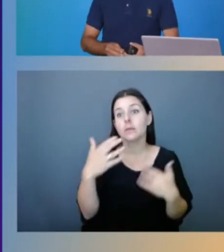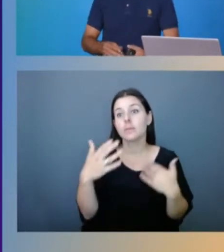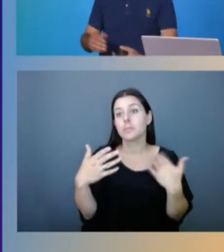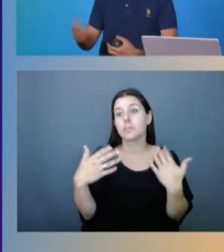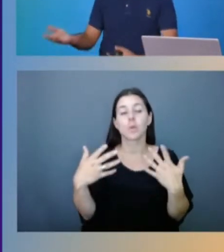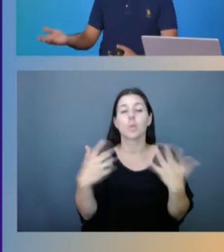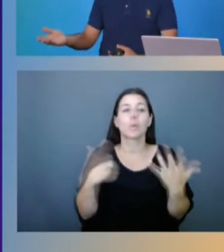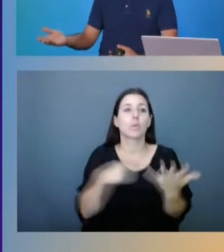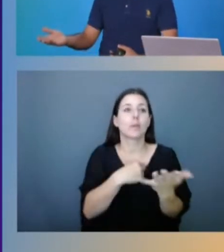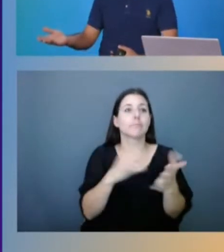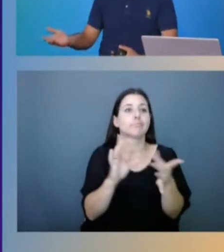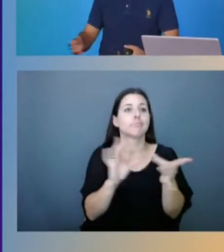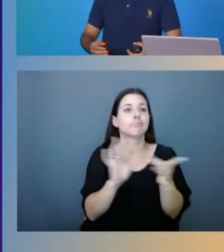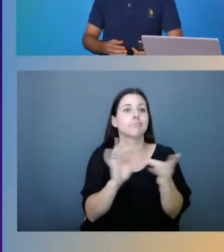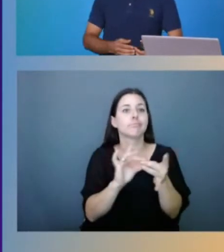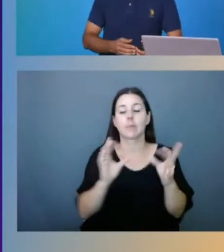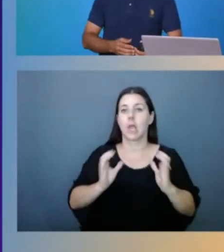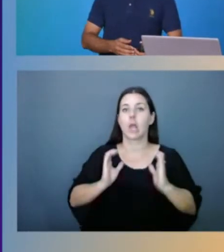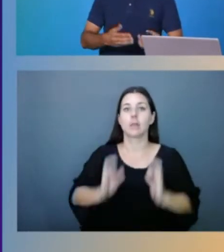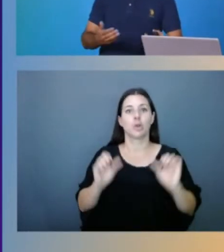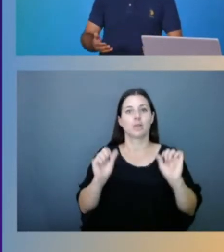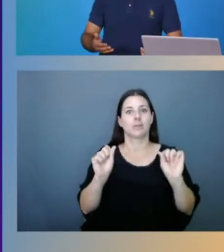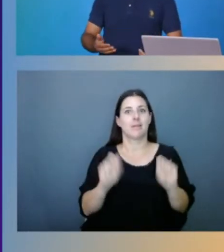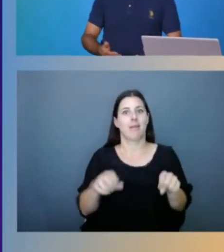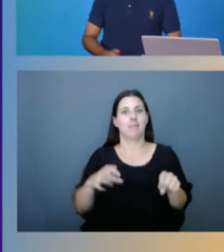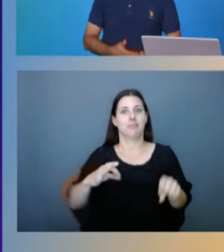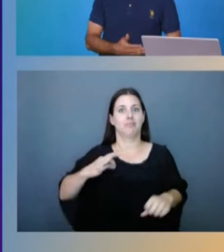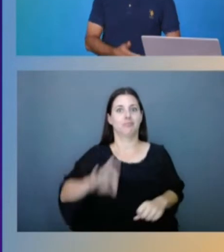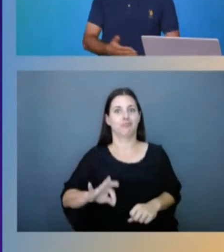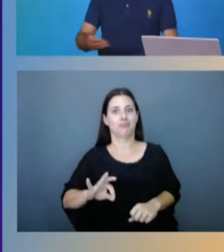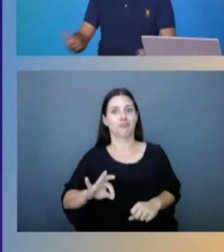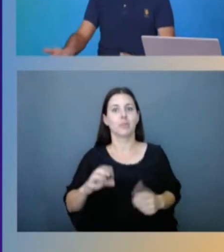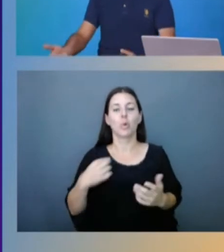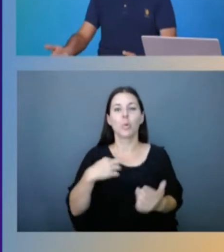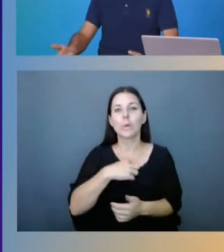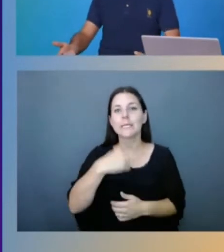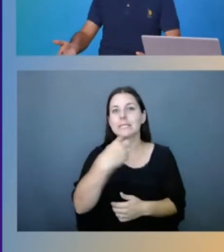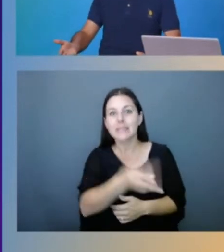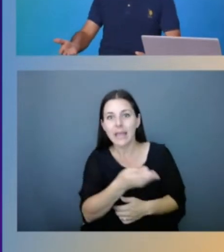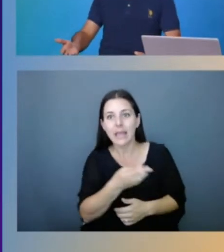how customers can take advantage, so we always say that switch to the Graviton-based instances